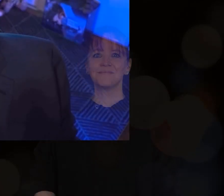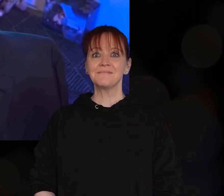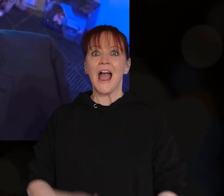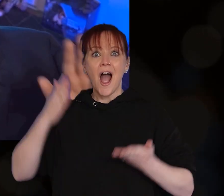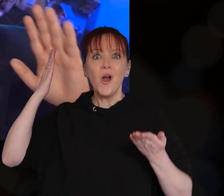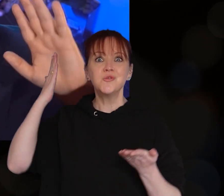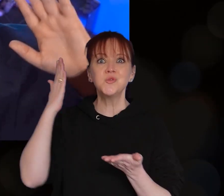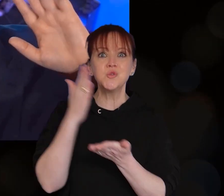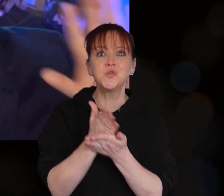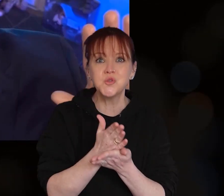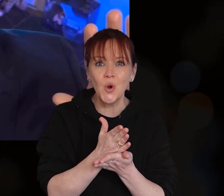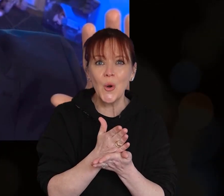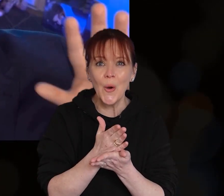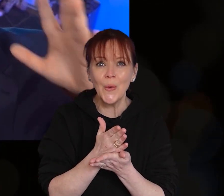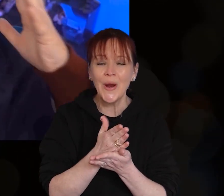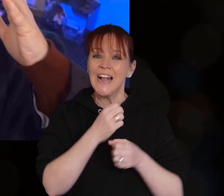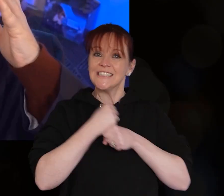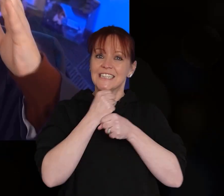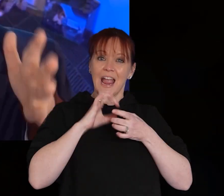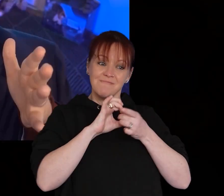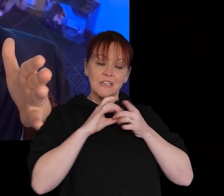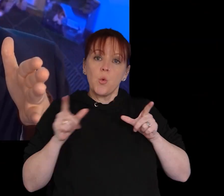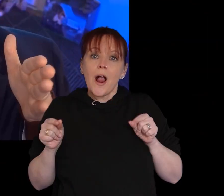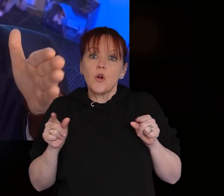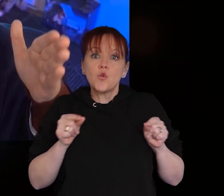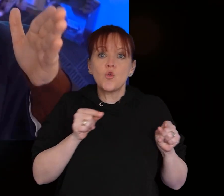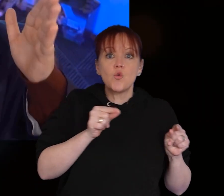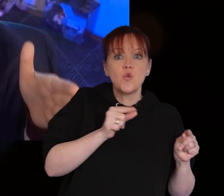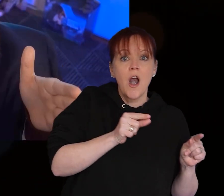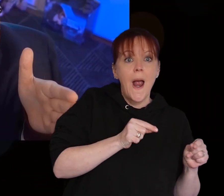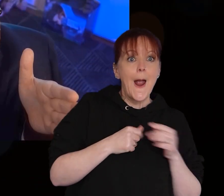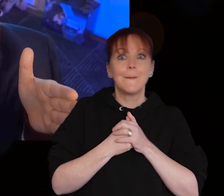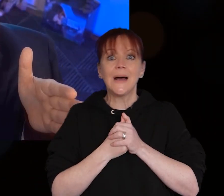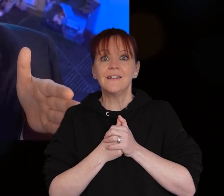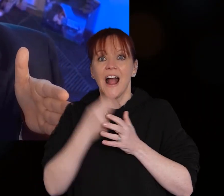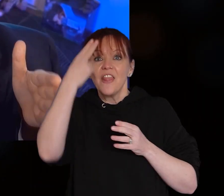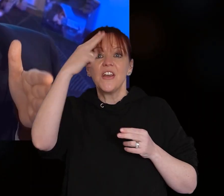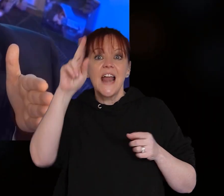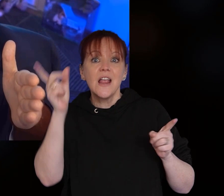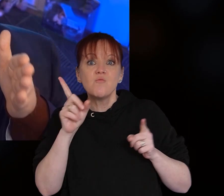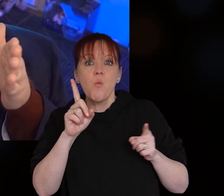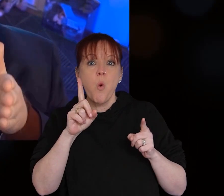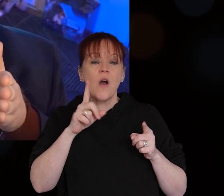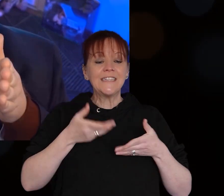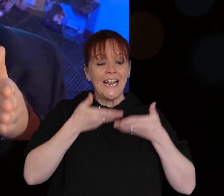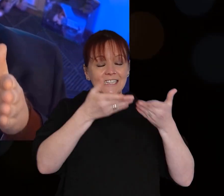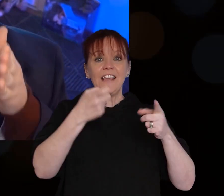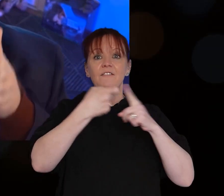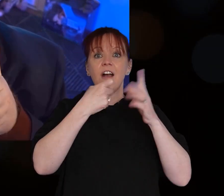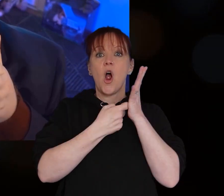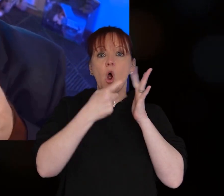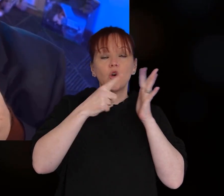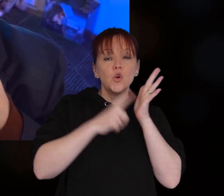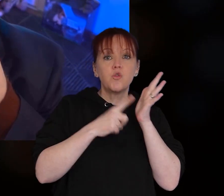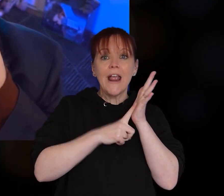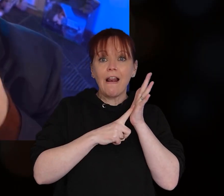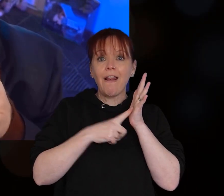He's not even kidding, y'all! It's a game about a hermit crab, the feature is literally called "Give Krill a Gun"